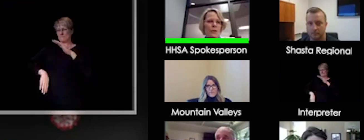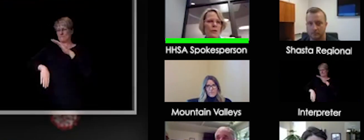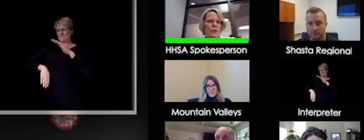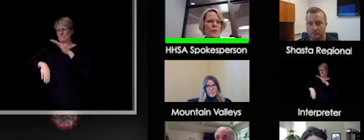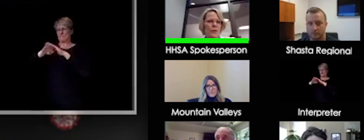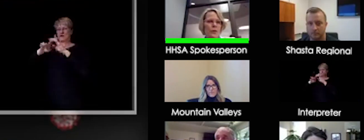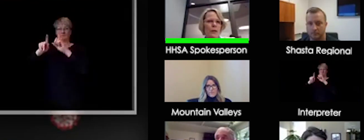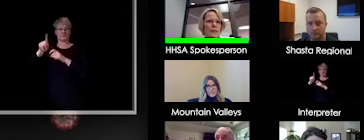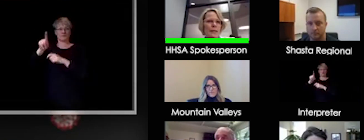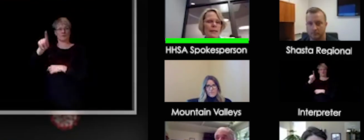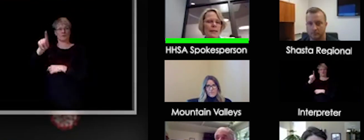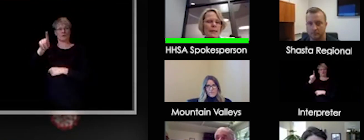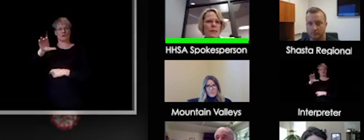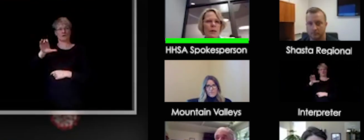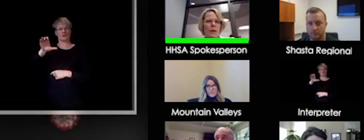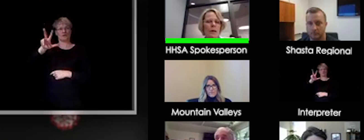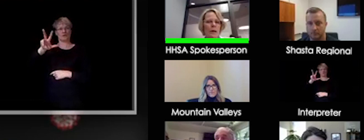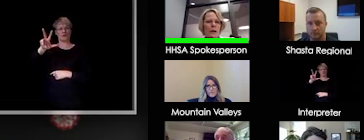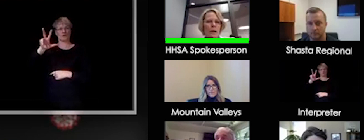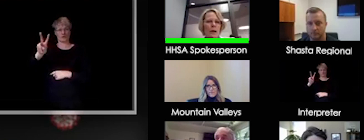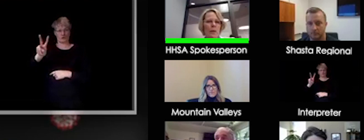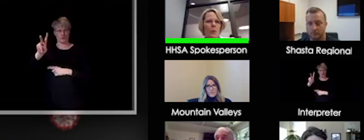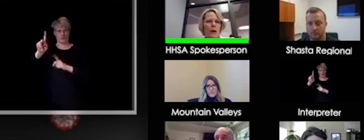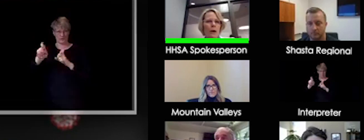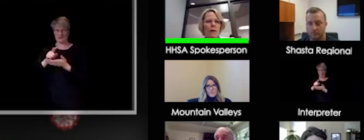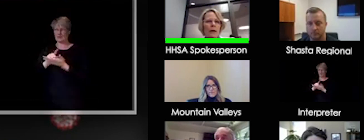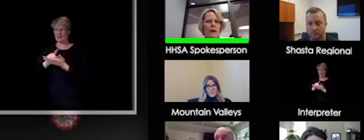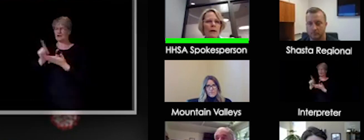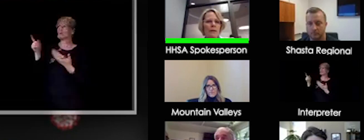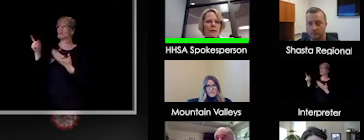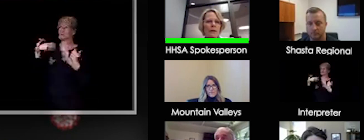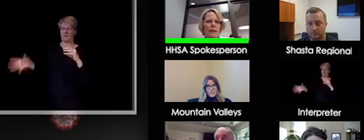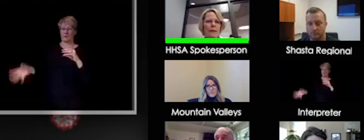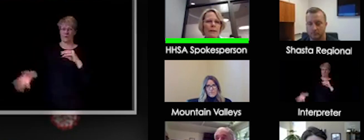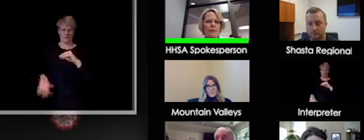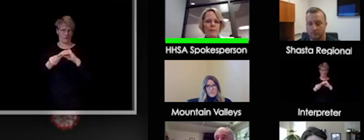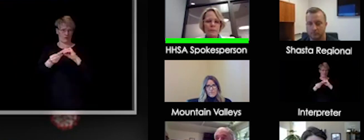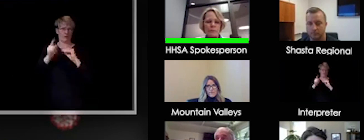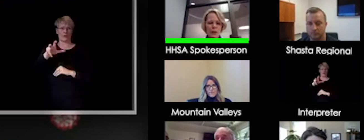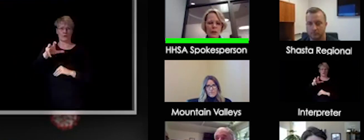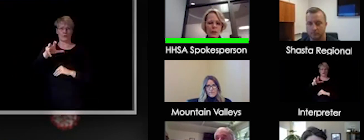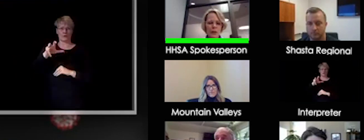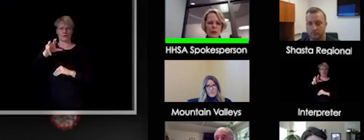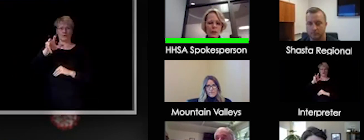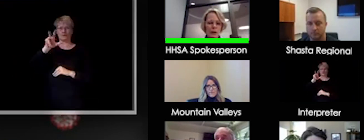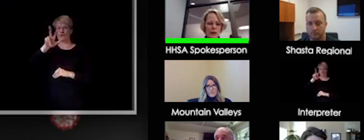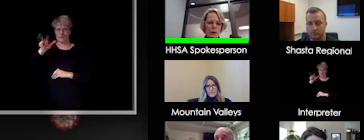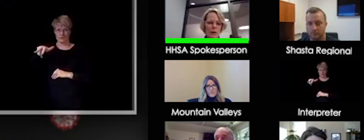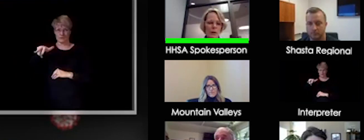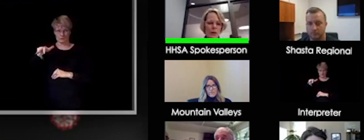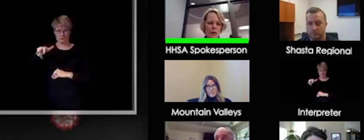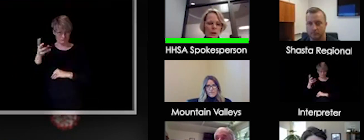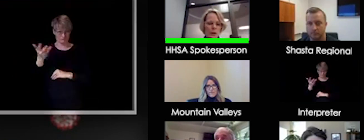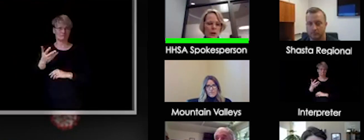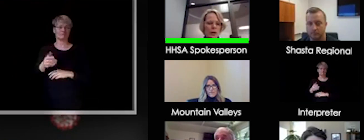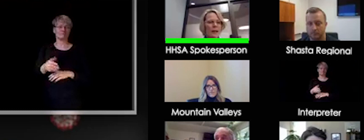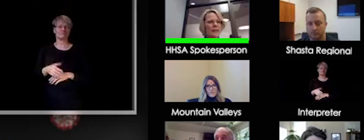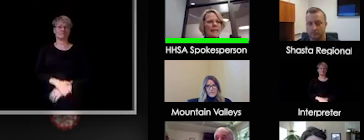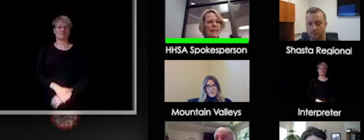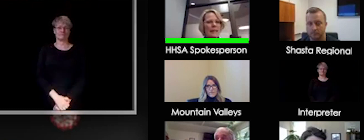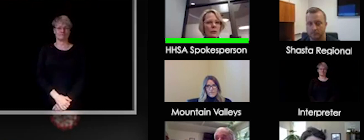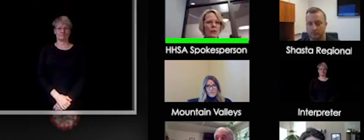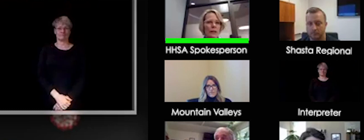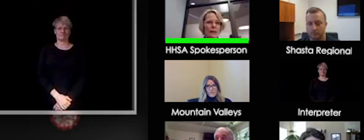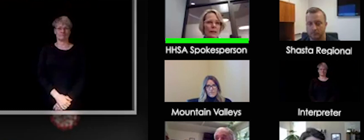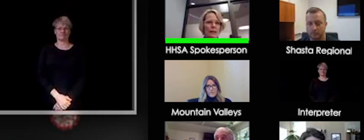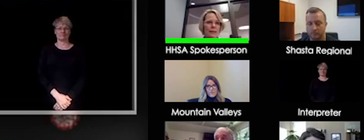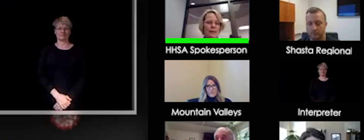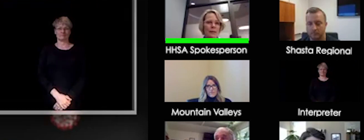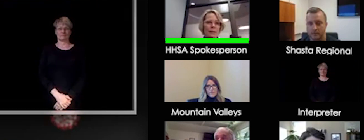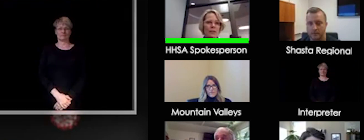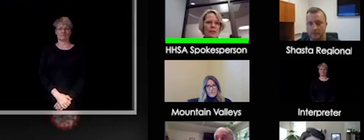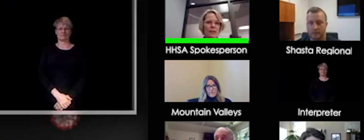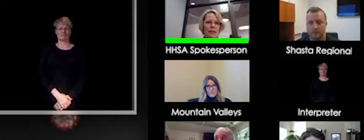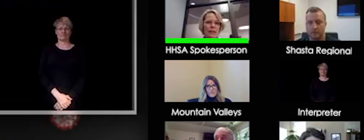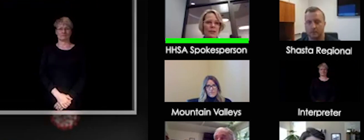and we had 133 one day last week. We are exceeding the threshold that the state’s looking at